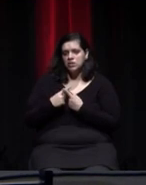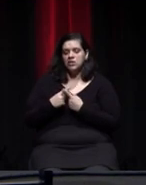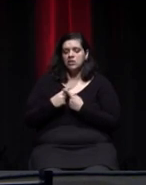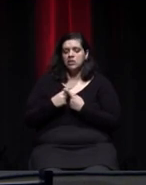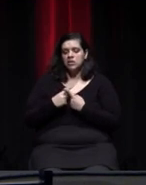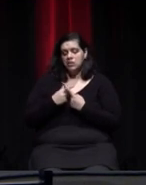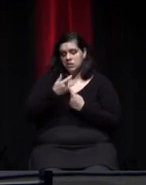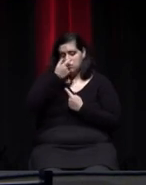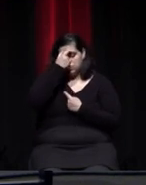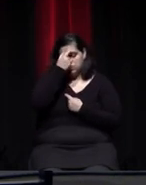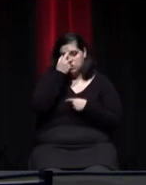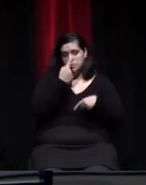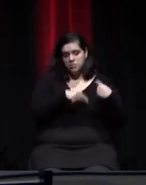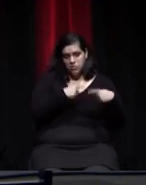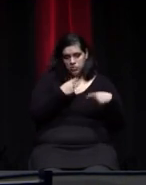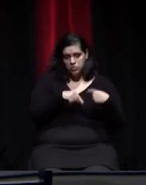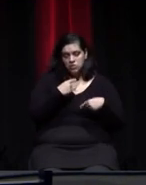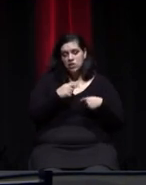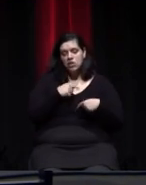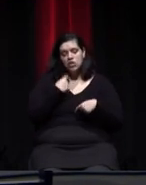is the dimension we choose to make politics.